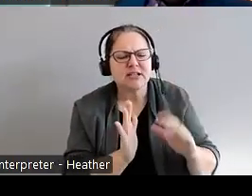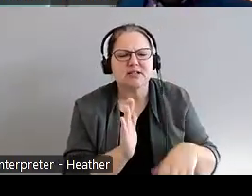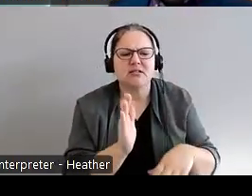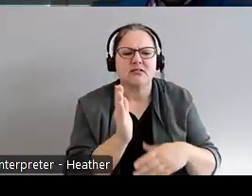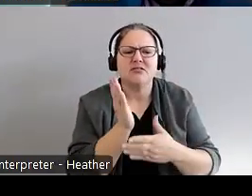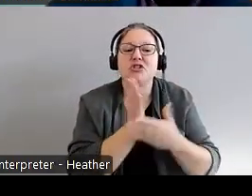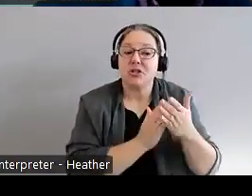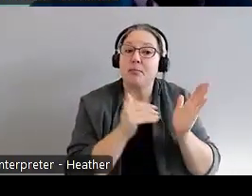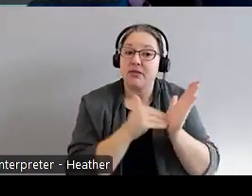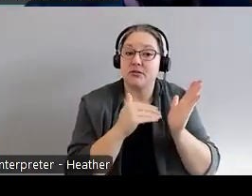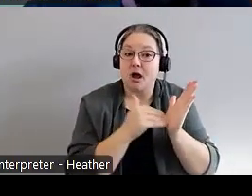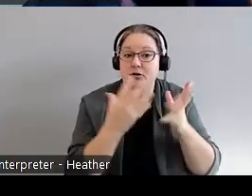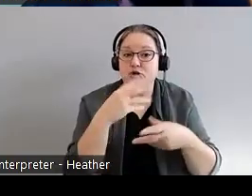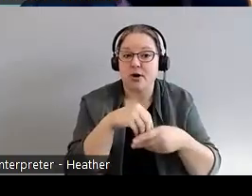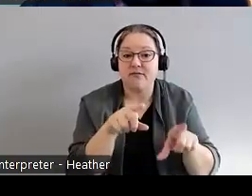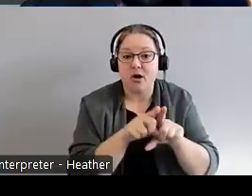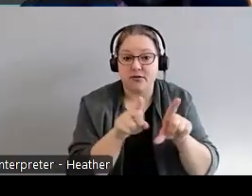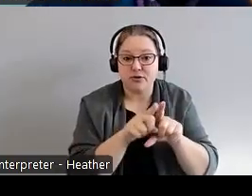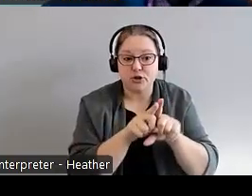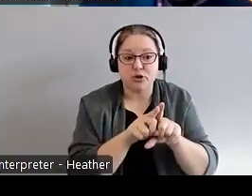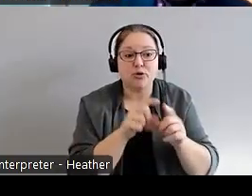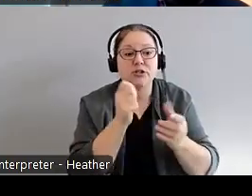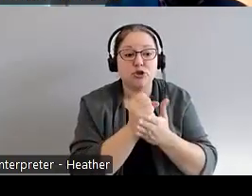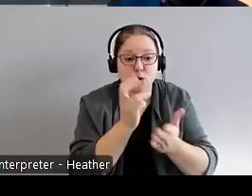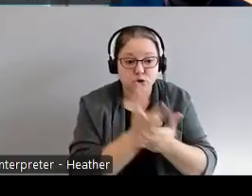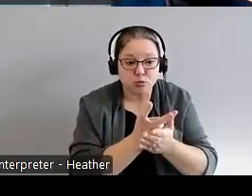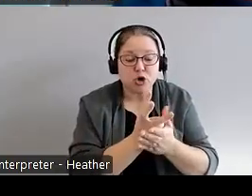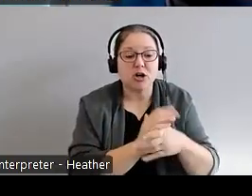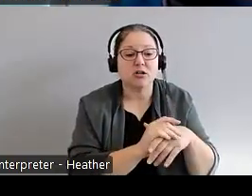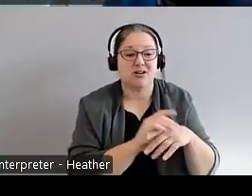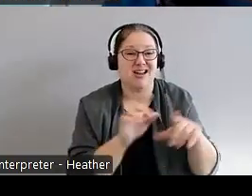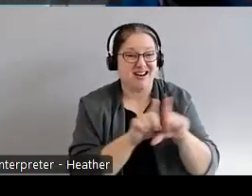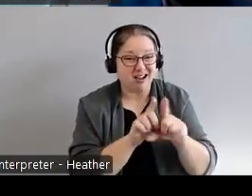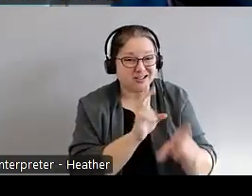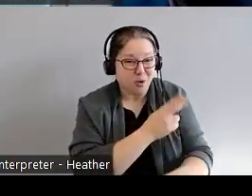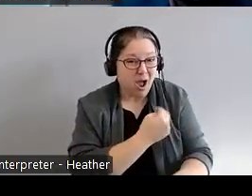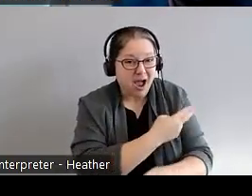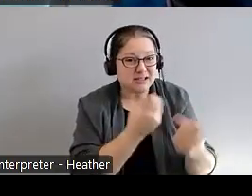are involved um as well and social workers and as well as our hospital uh the the head of our